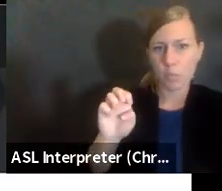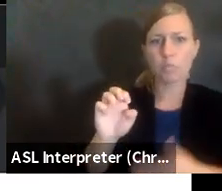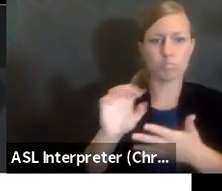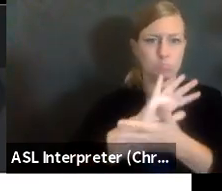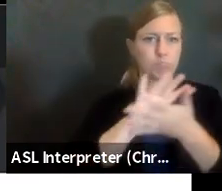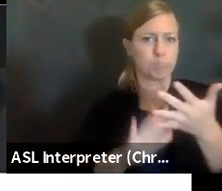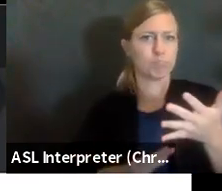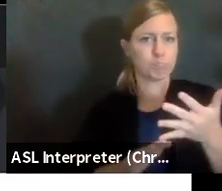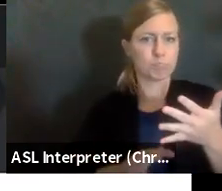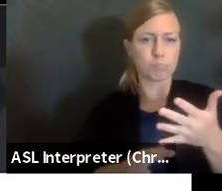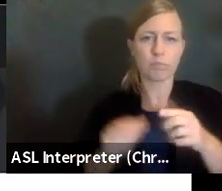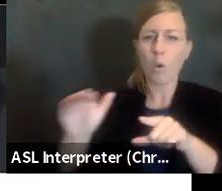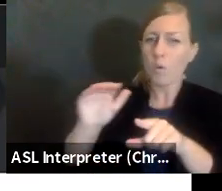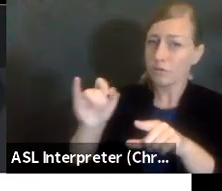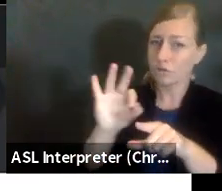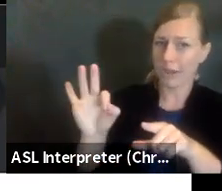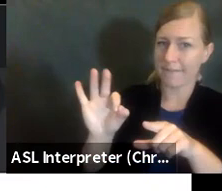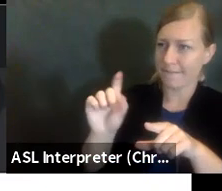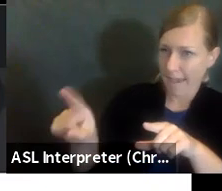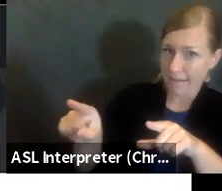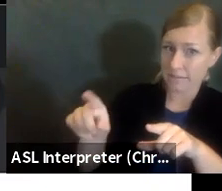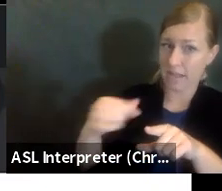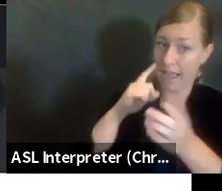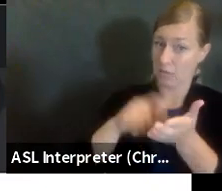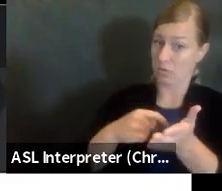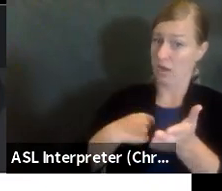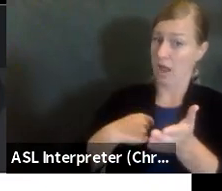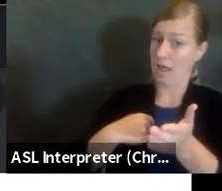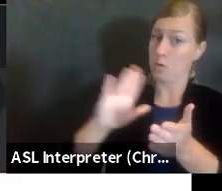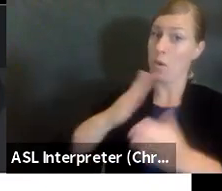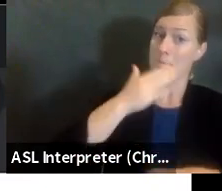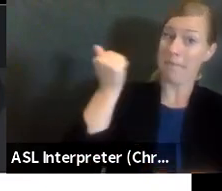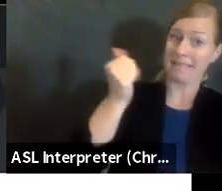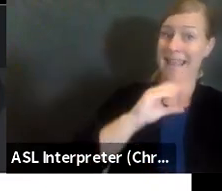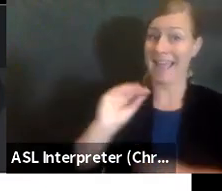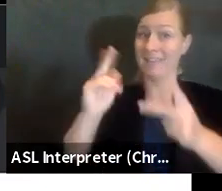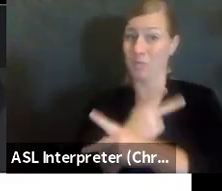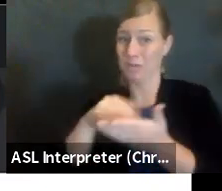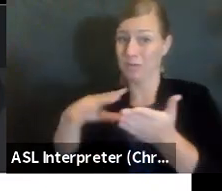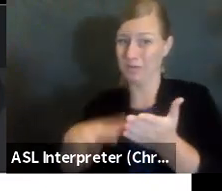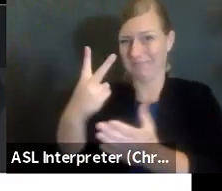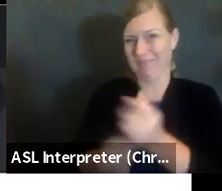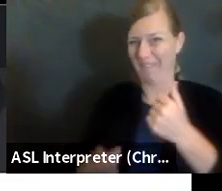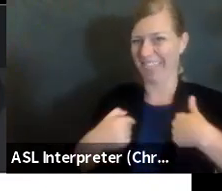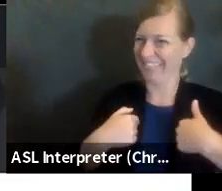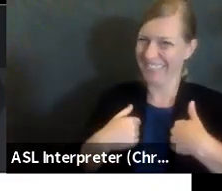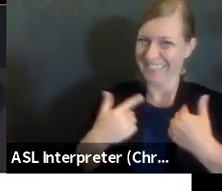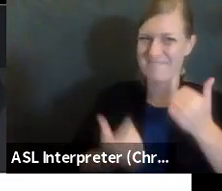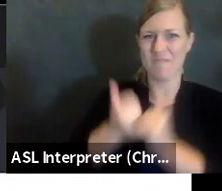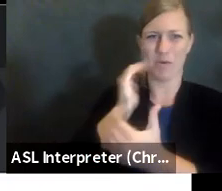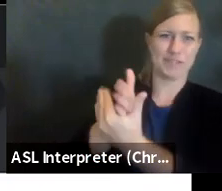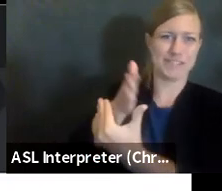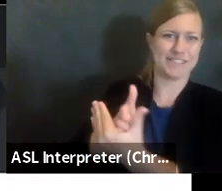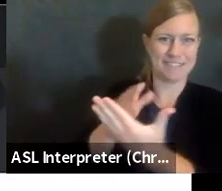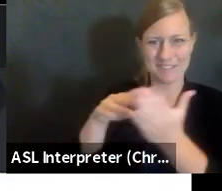ESD 101 - Jeff Crawford: So, Catherine. If I noticed also I am currently your worst student in the class or most obnoxious. student in the class. What would that mean if you muted me?